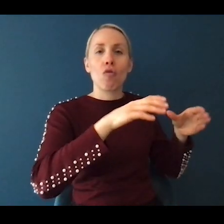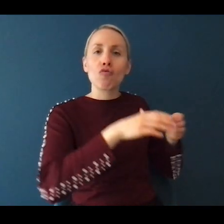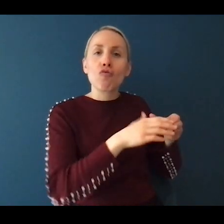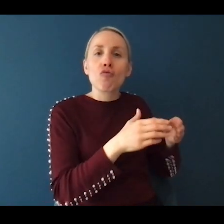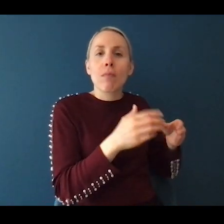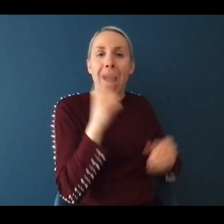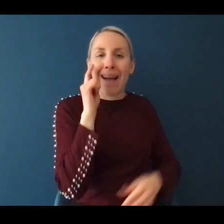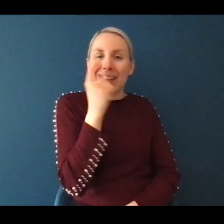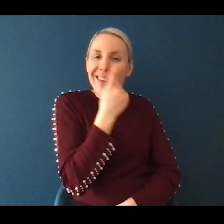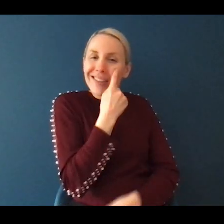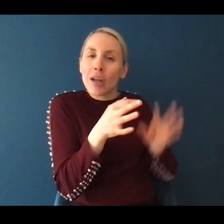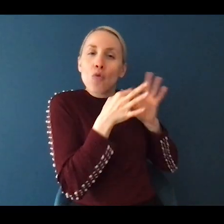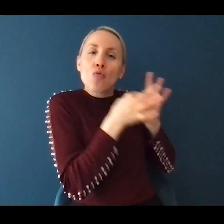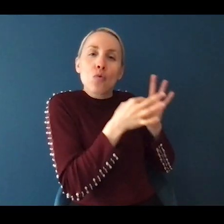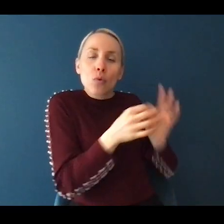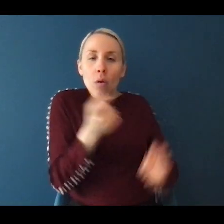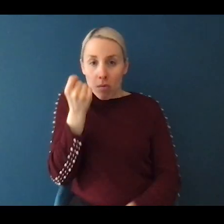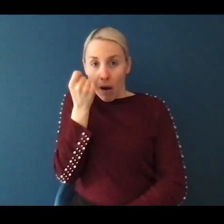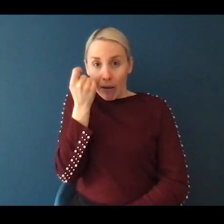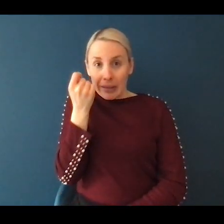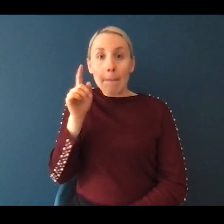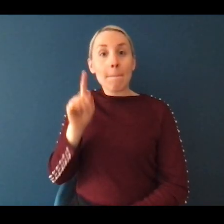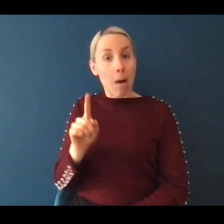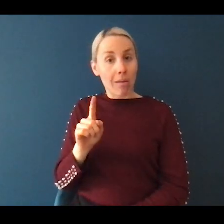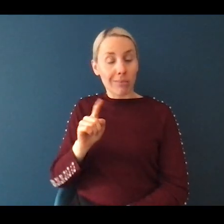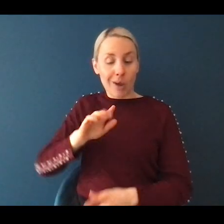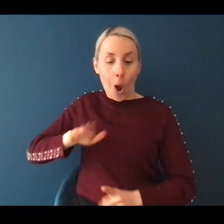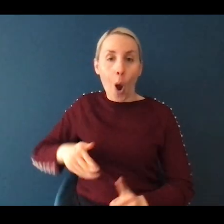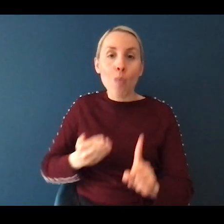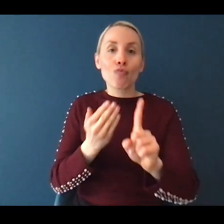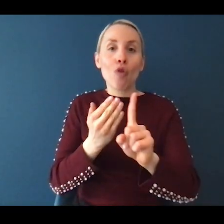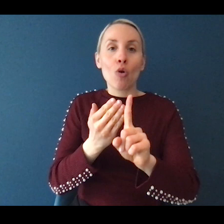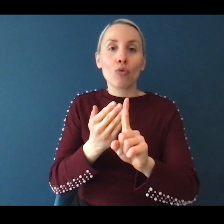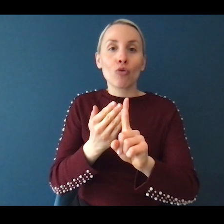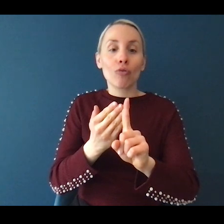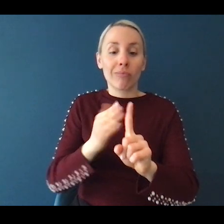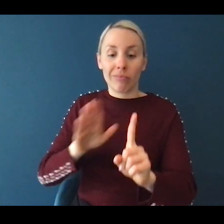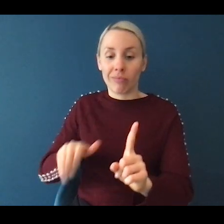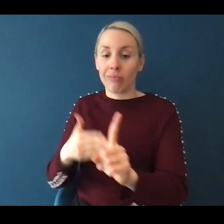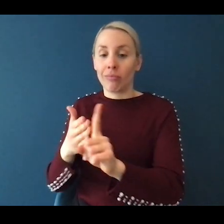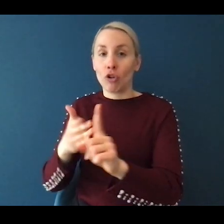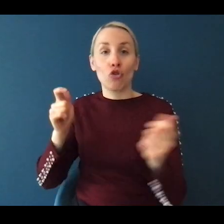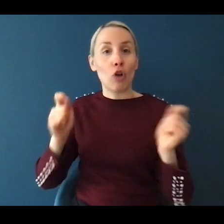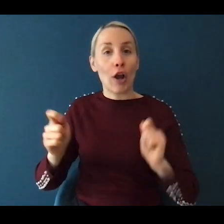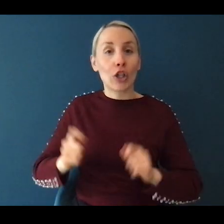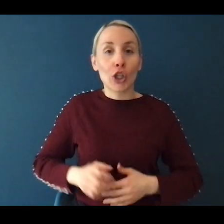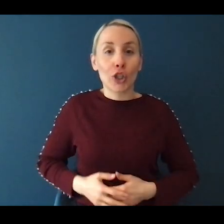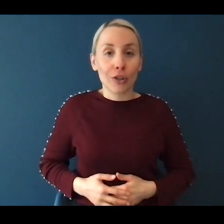but the approach changed drastically throughout the award I was when I applied I felt very